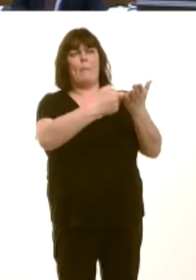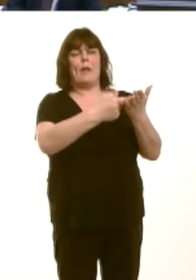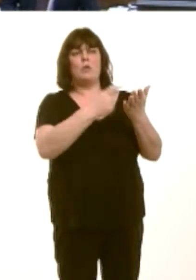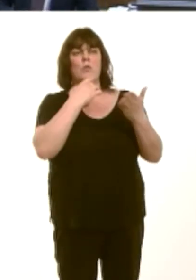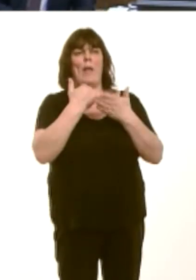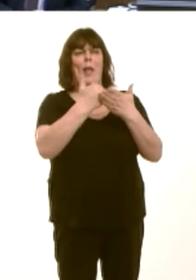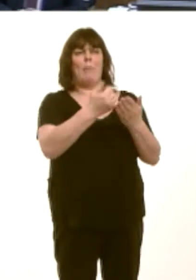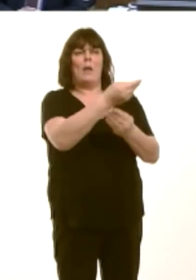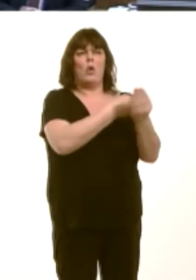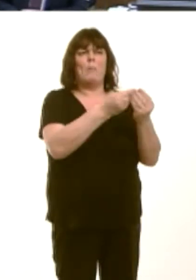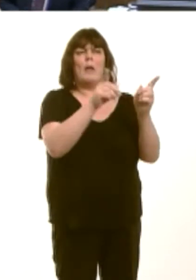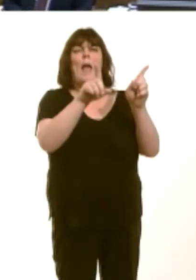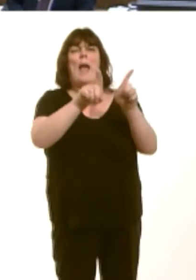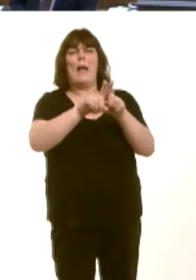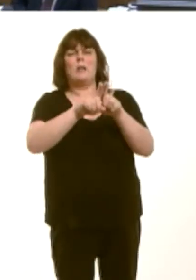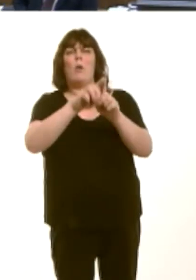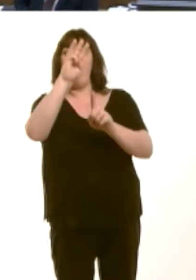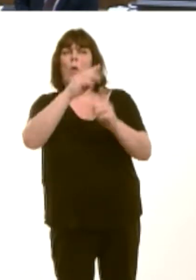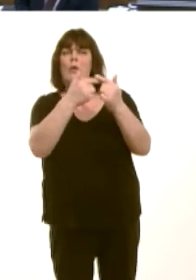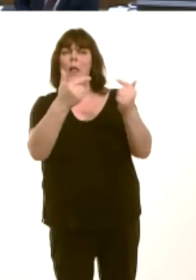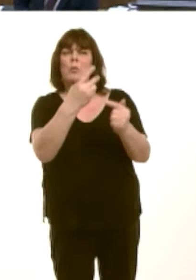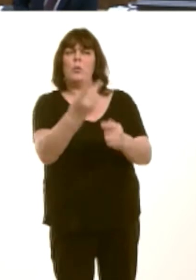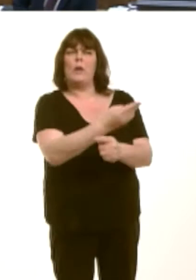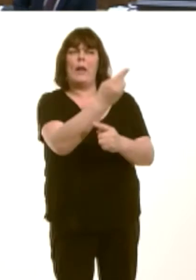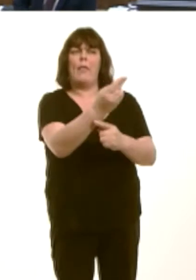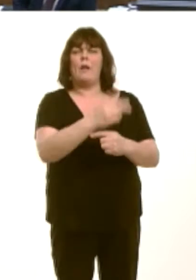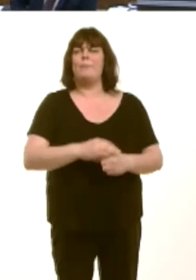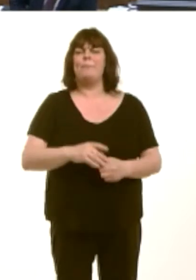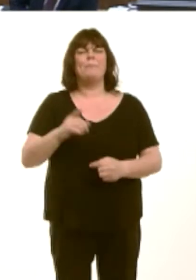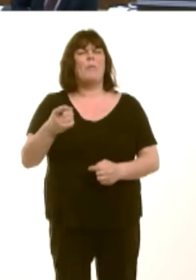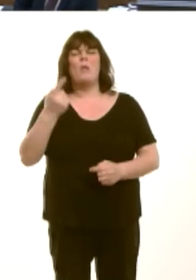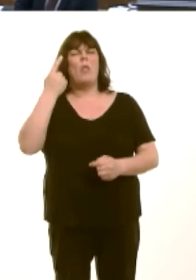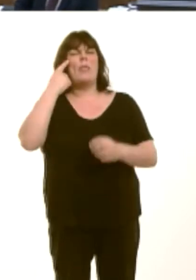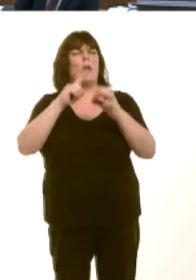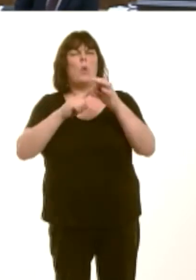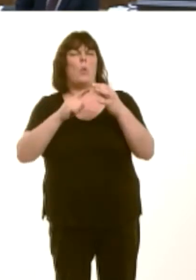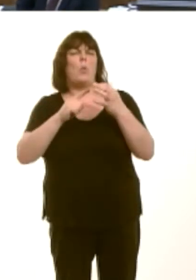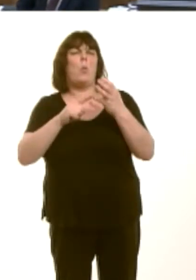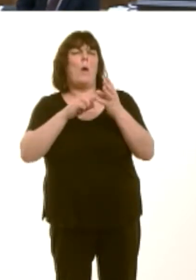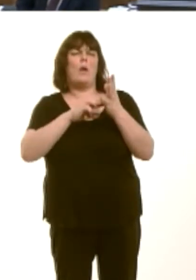Carwyn Jones: No, I donít believe that a quango would provide a solution to this situation.